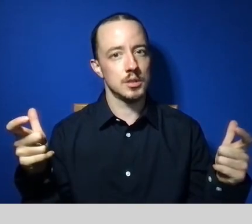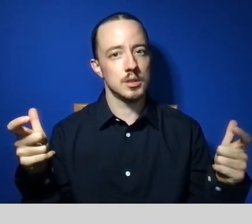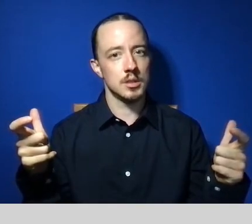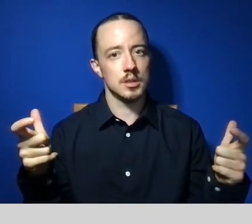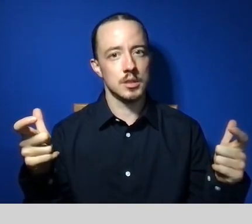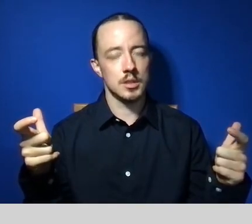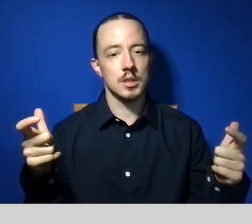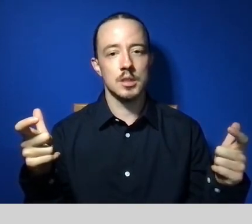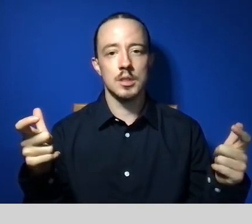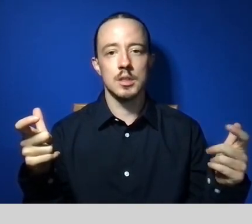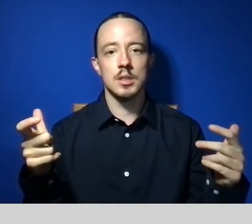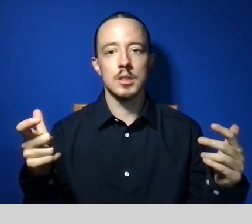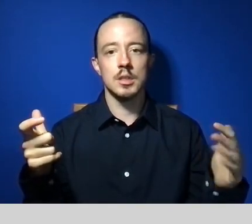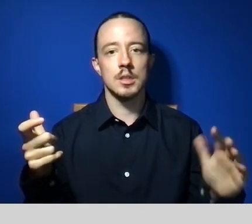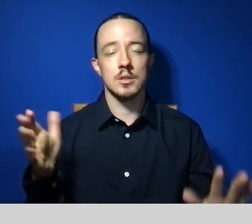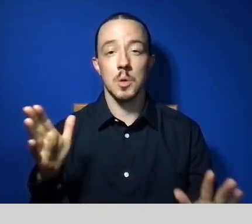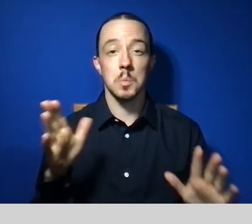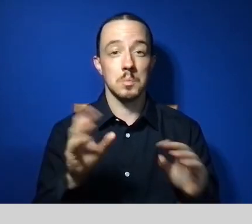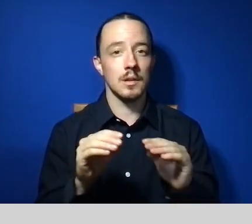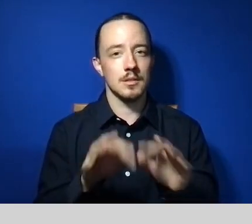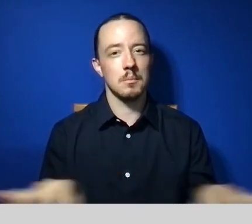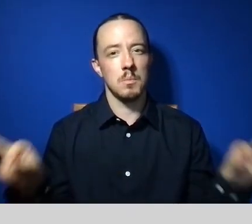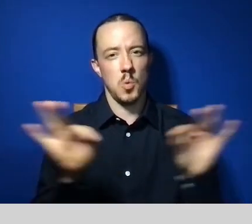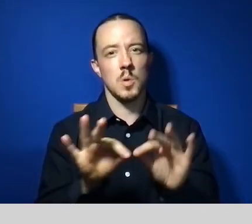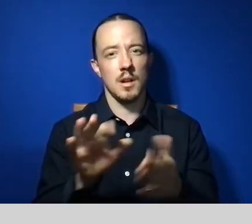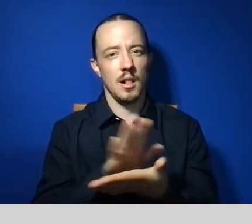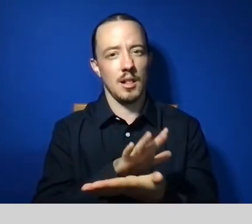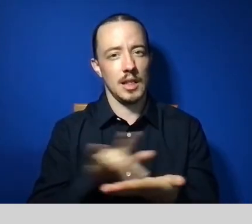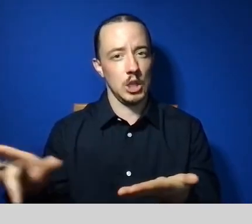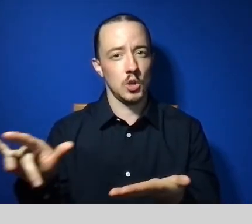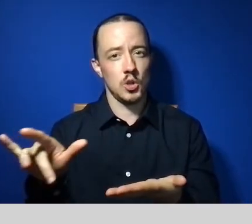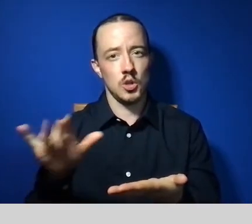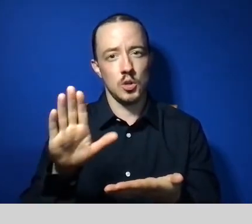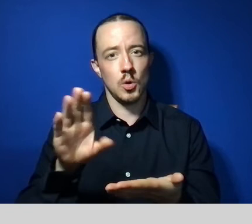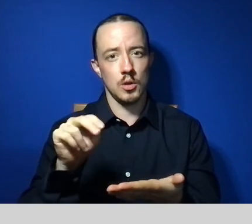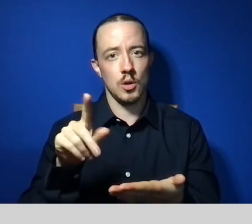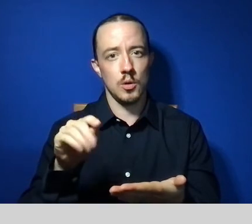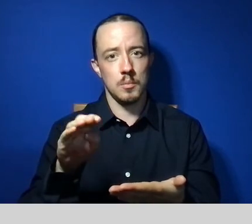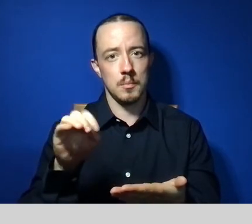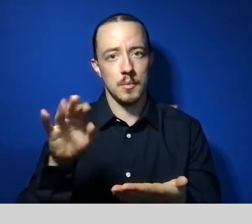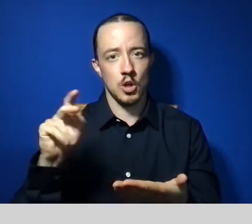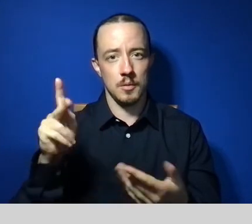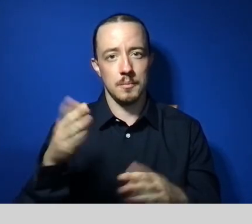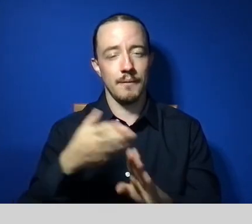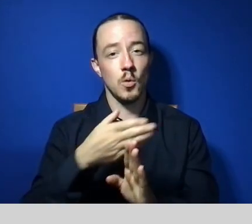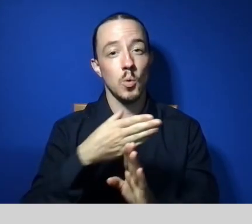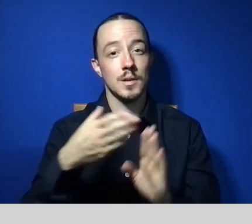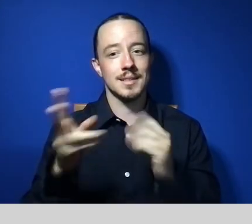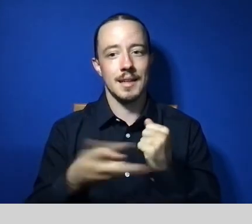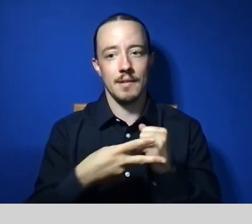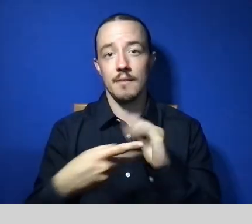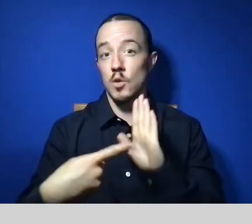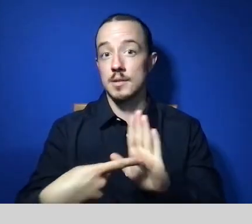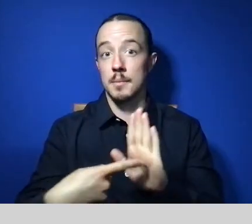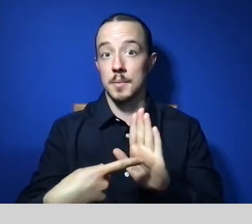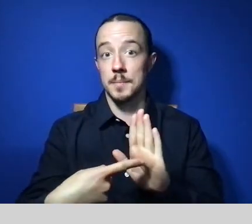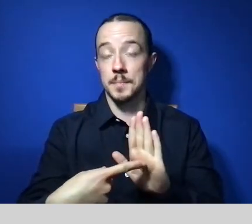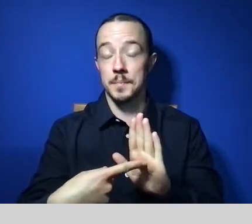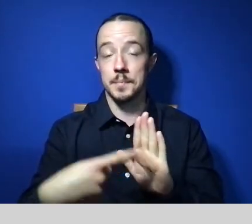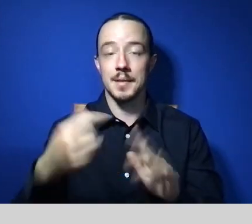And so it's important to clear the notebook before saving your files to GitHub. So, as an example,